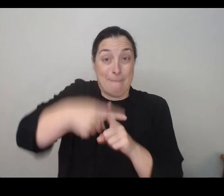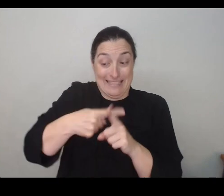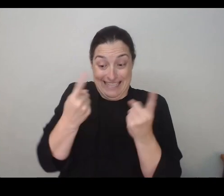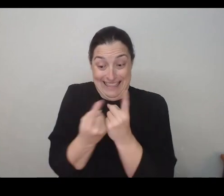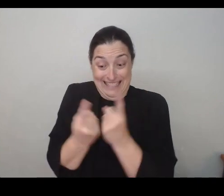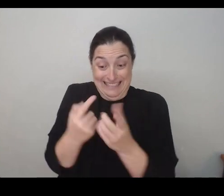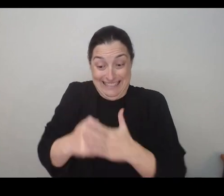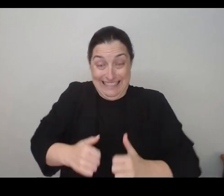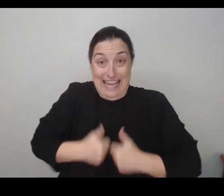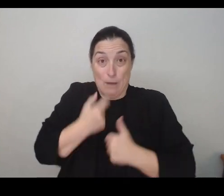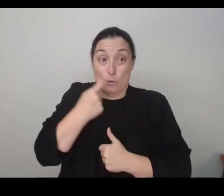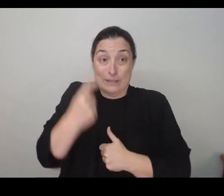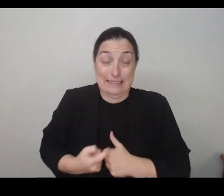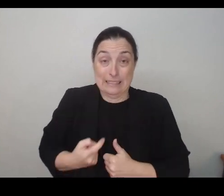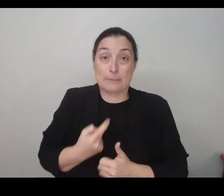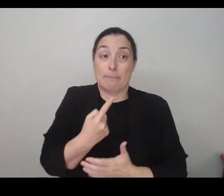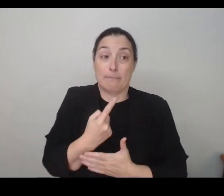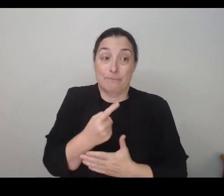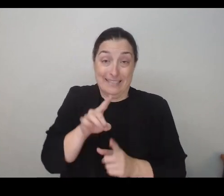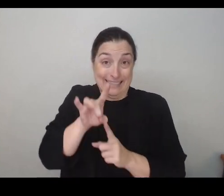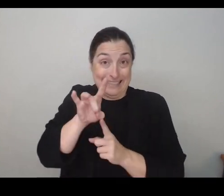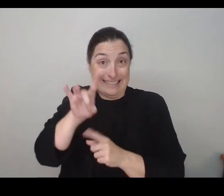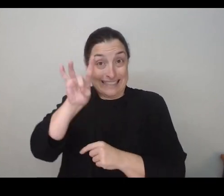and 10% of them are like from natural sciences.